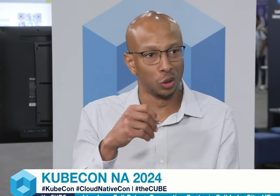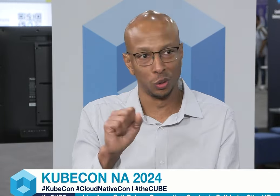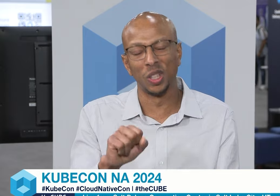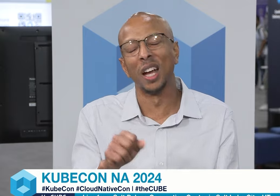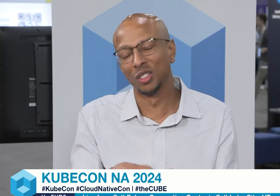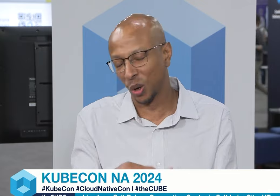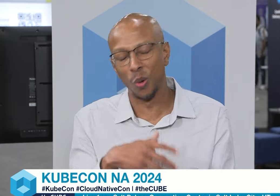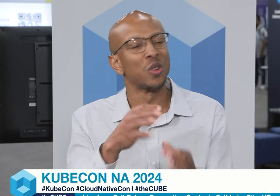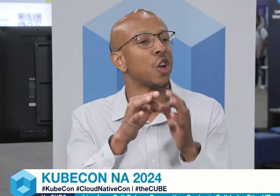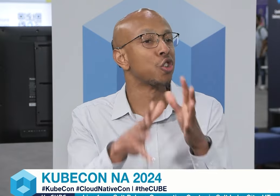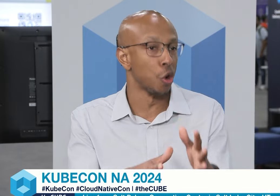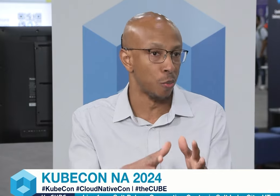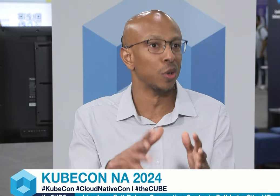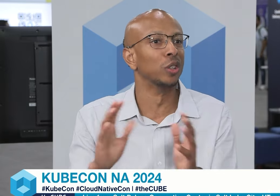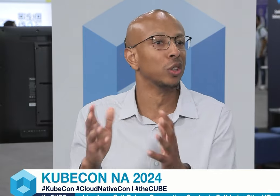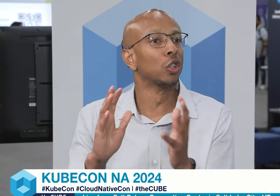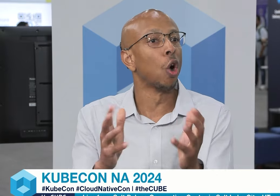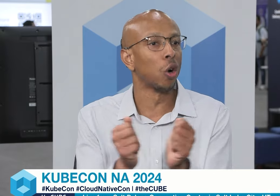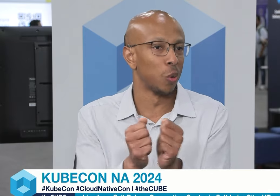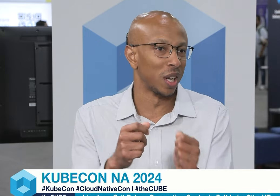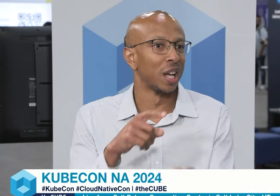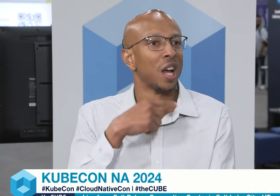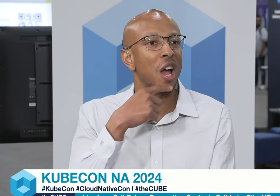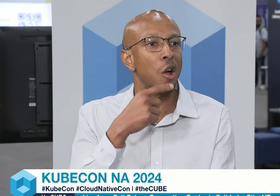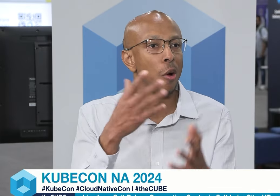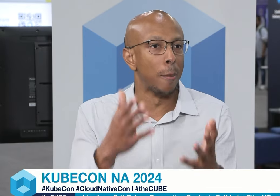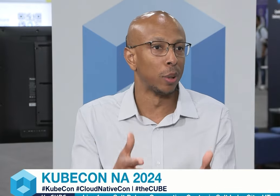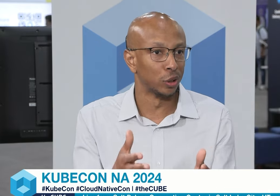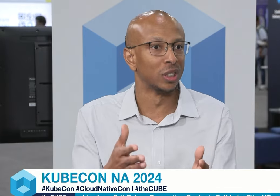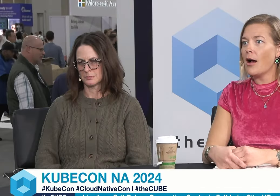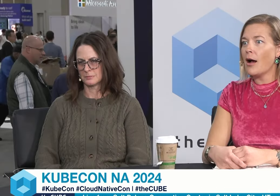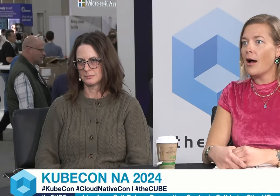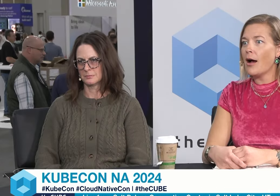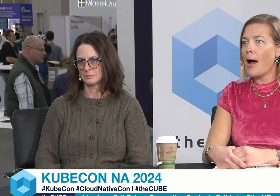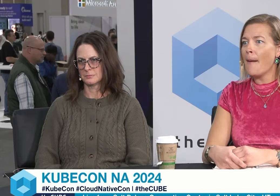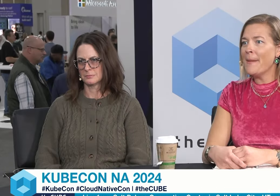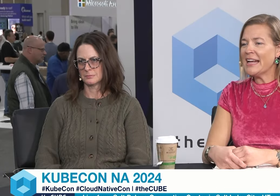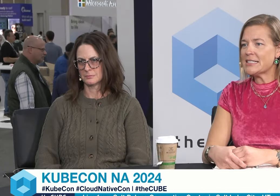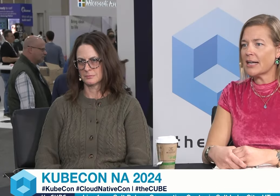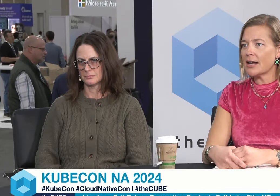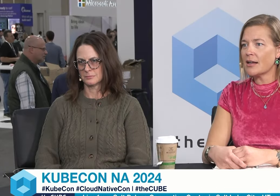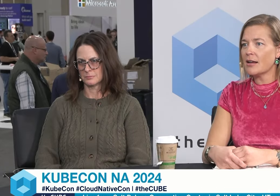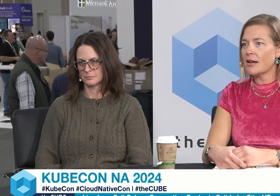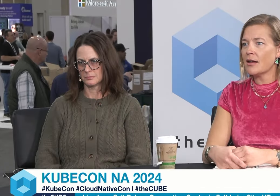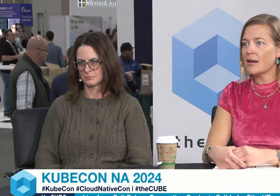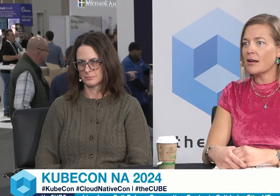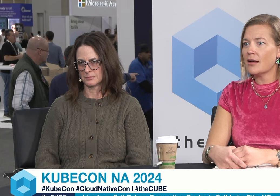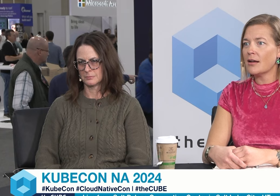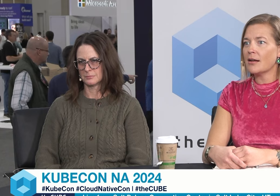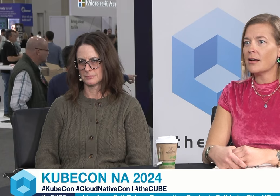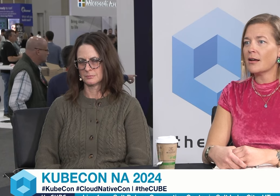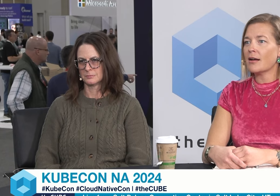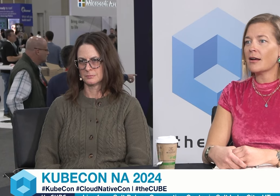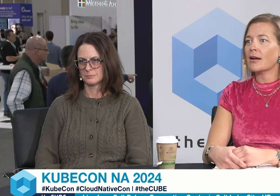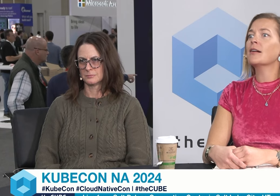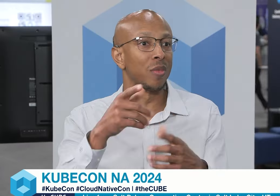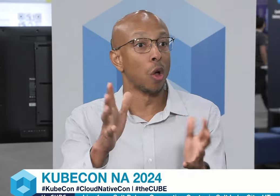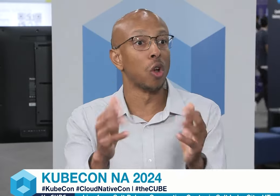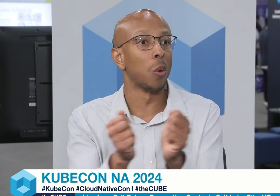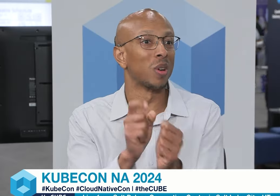Cool. - They connect to the interpreter and then the interpreter calls the hearing person, and the hearing person actually speaks back